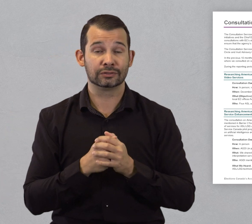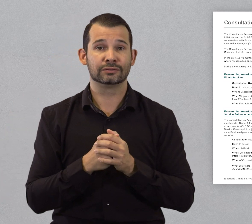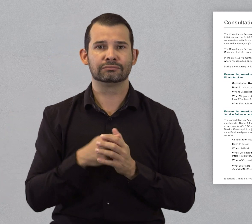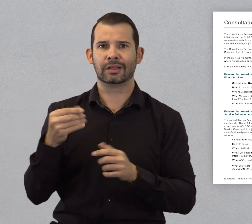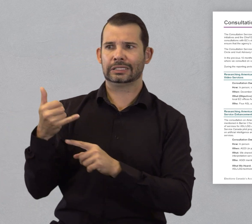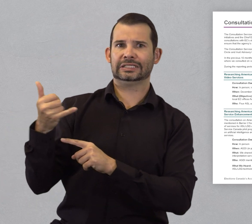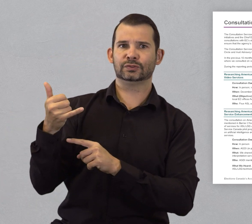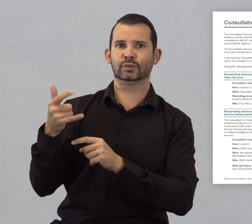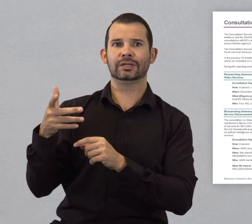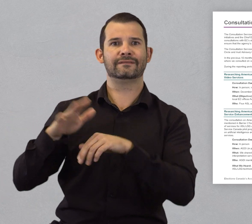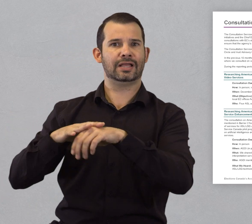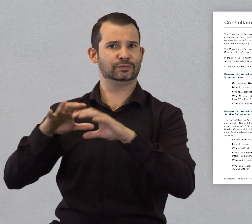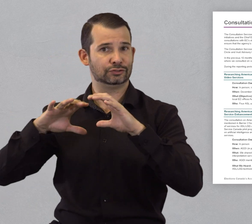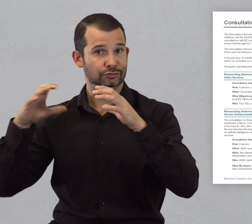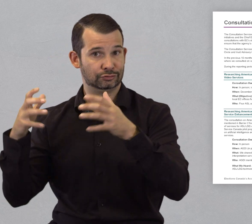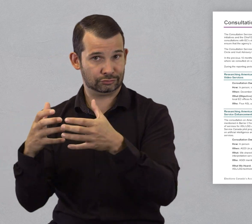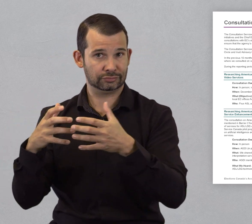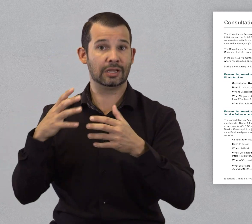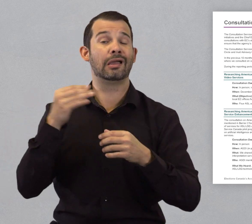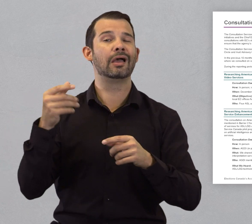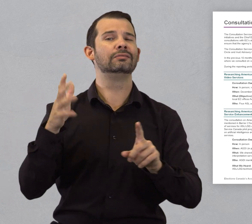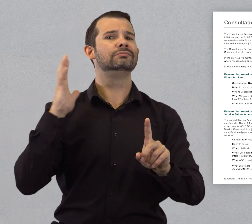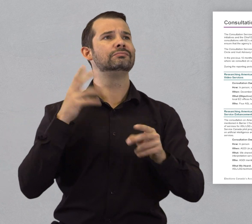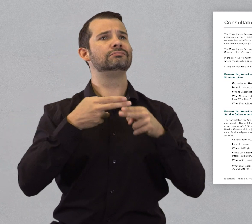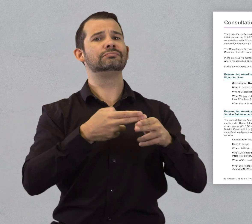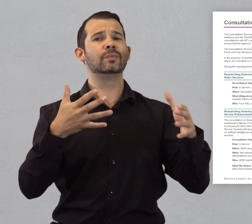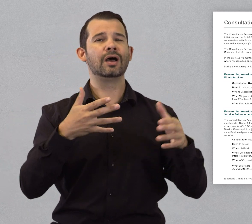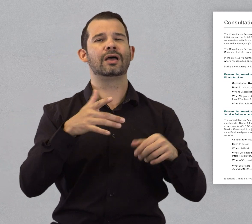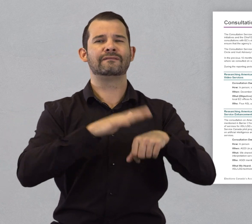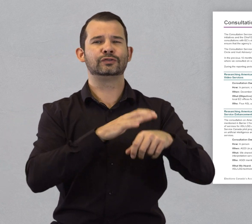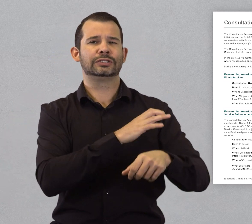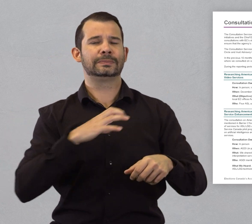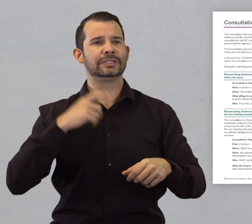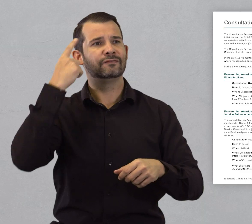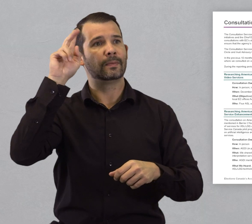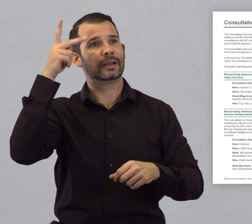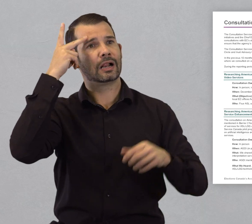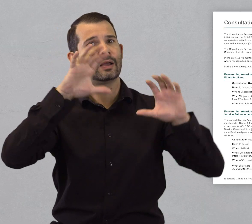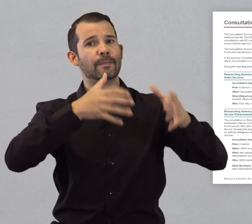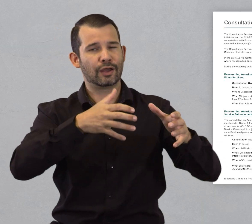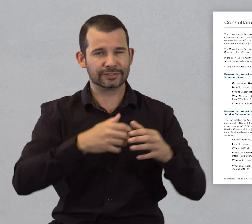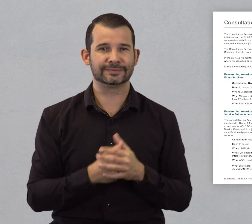Inuit Advisory Circle and, formerly, the Advisory Committee for Political Parties.